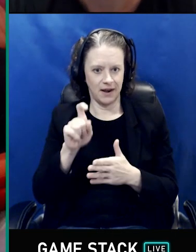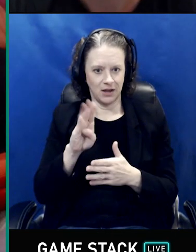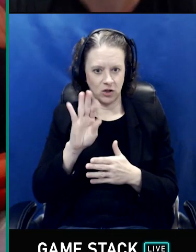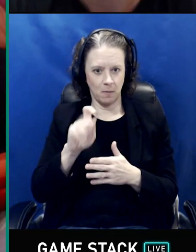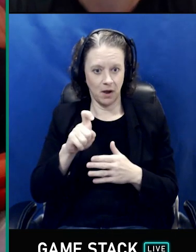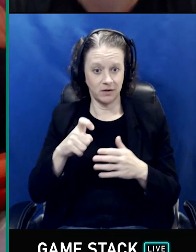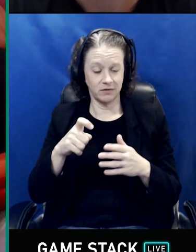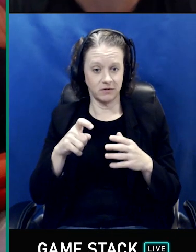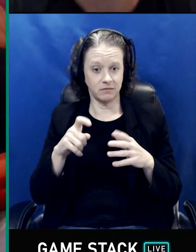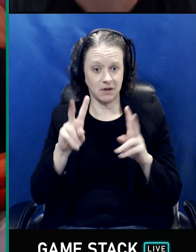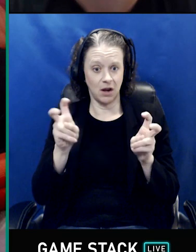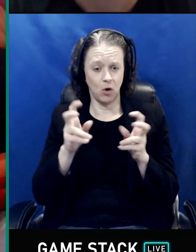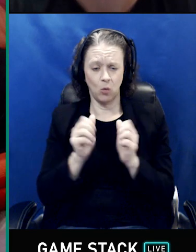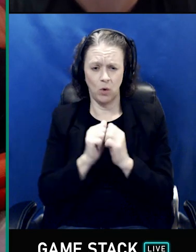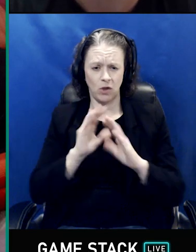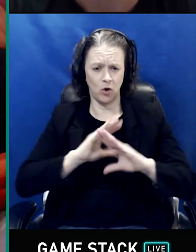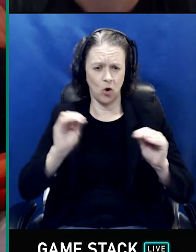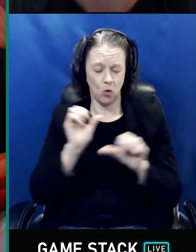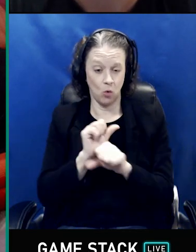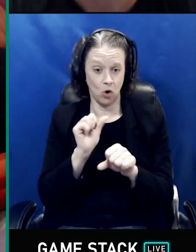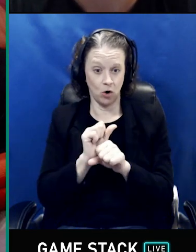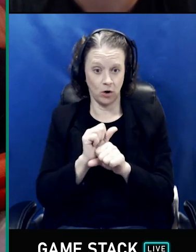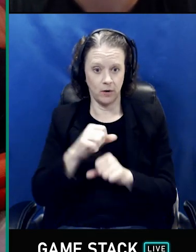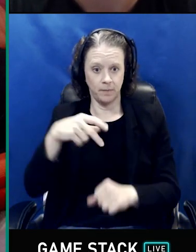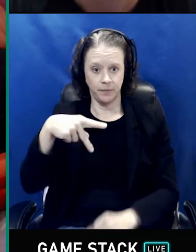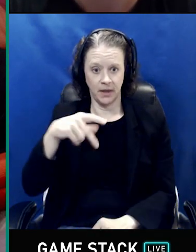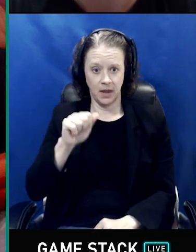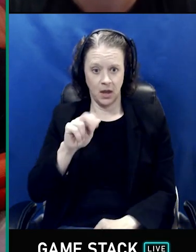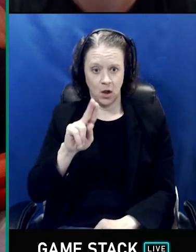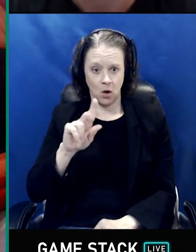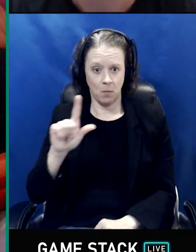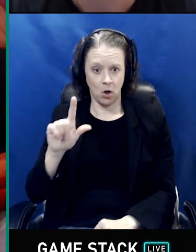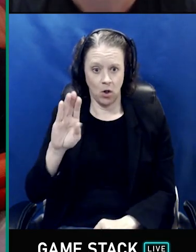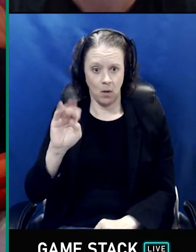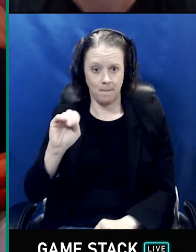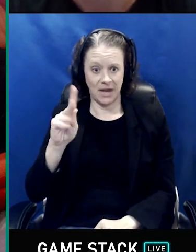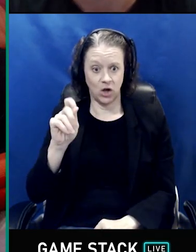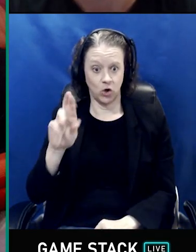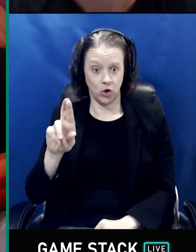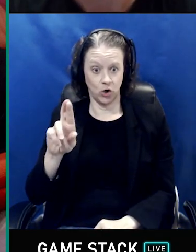As Paul Bettner, the founder and CEO of Playful, said much more eloquently than I could,